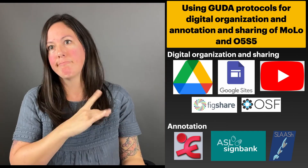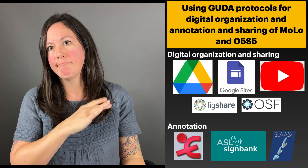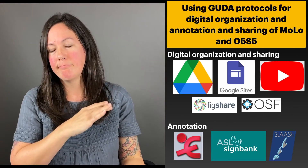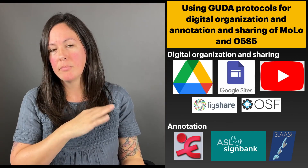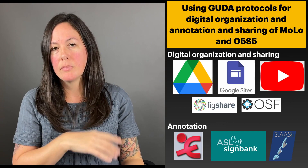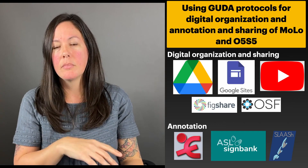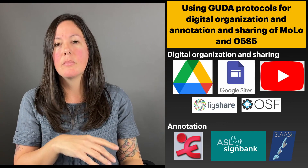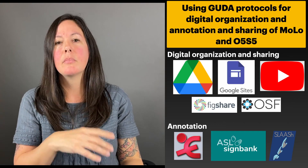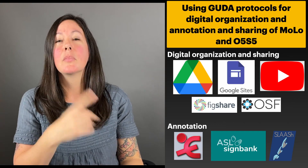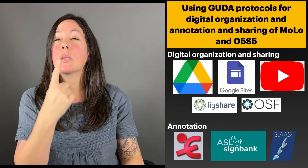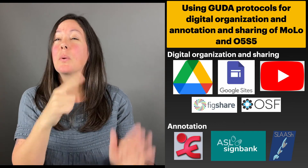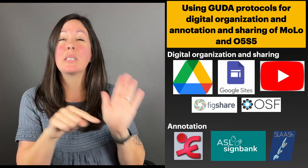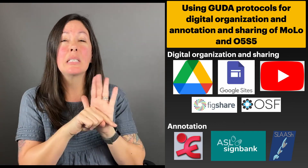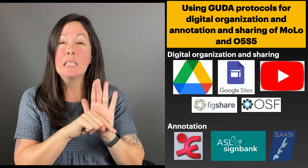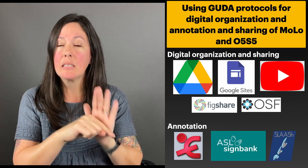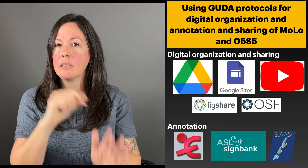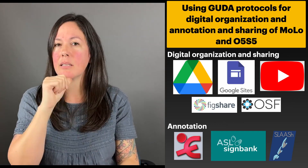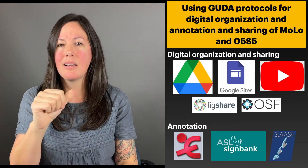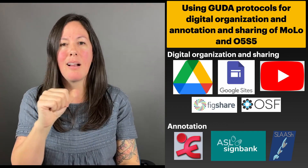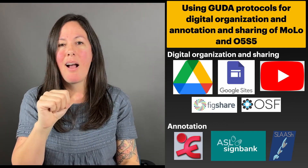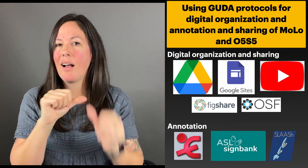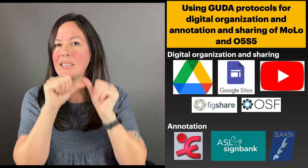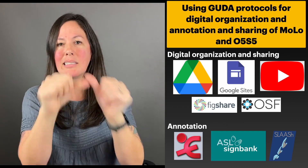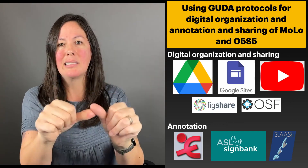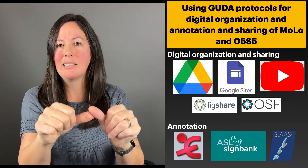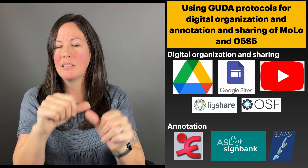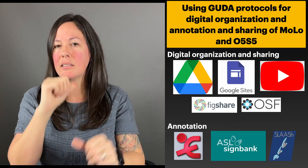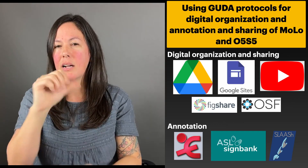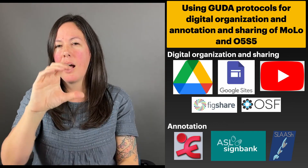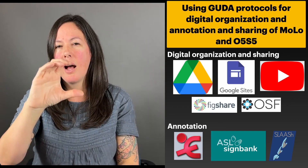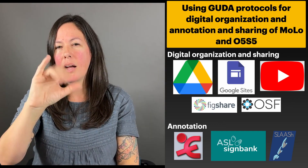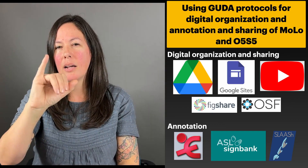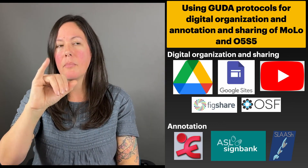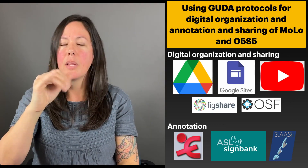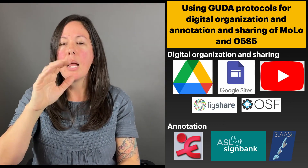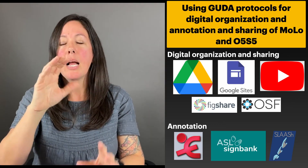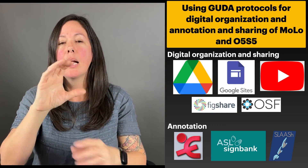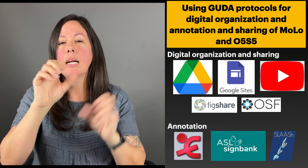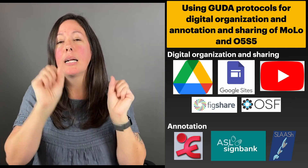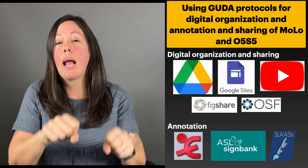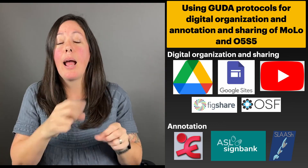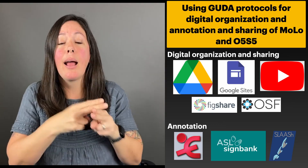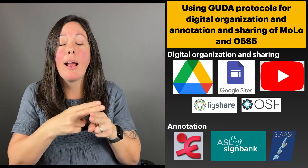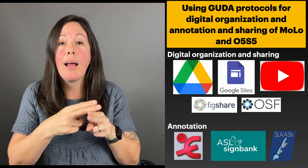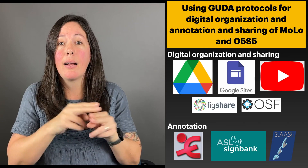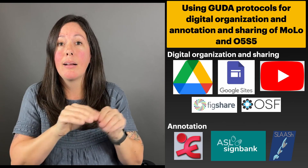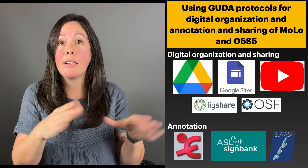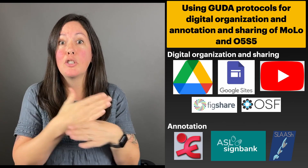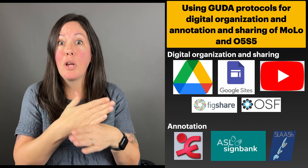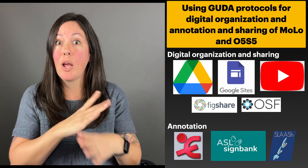Drive Google sites YouTube figshare OSF one downside is that our we don't